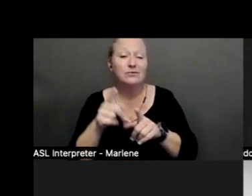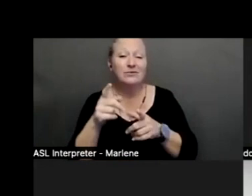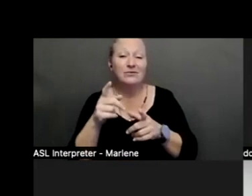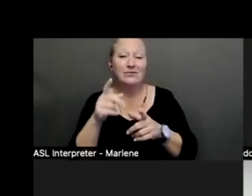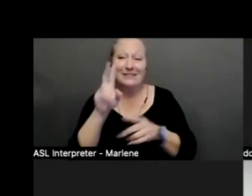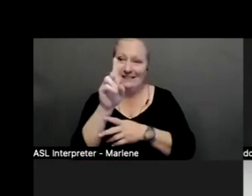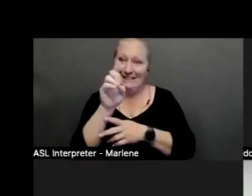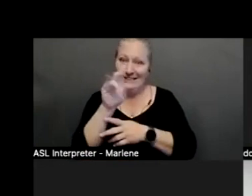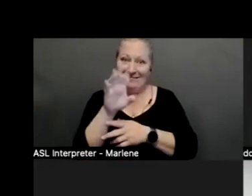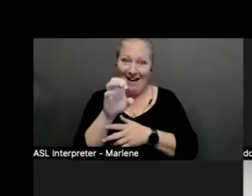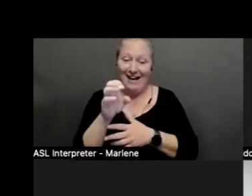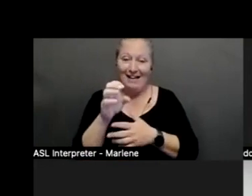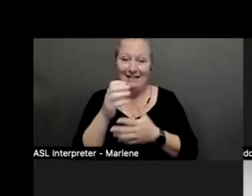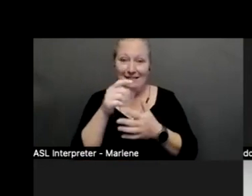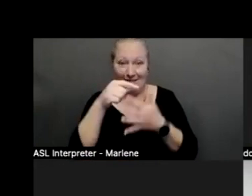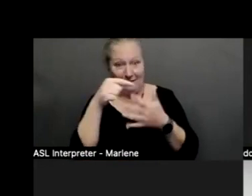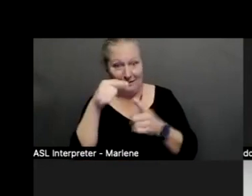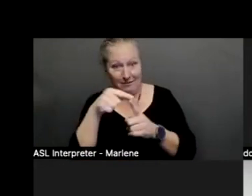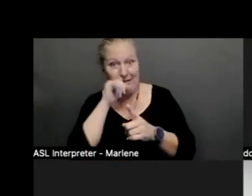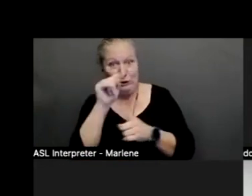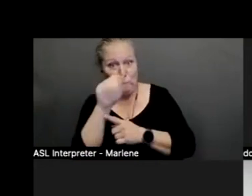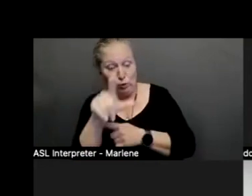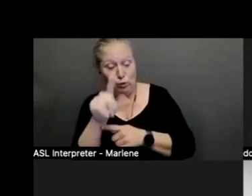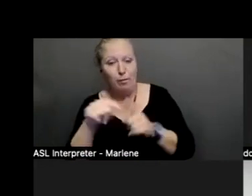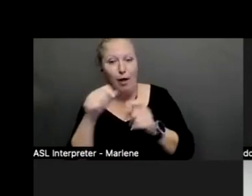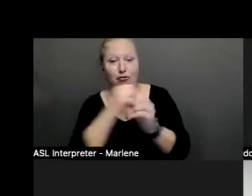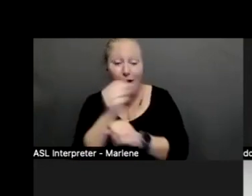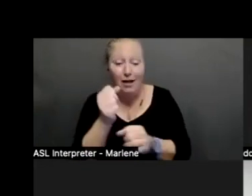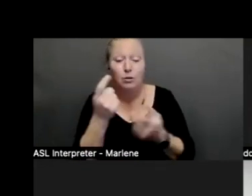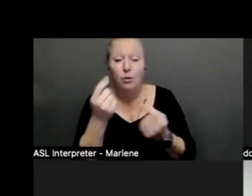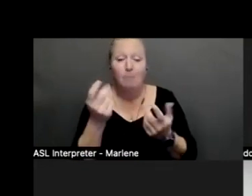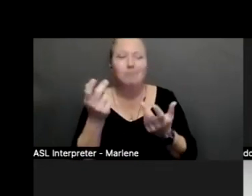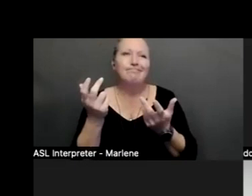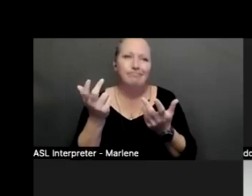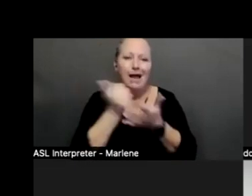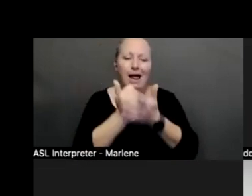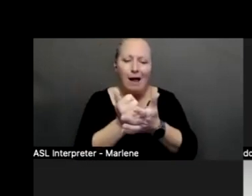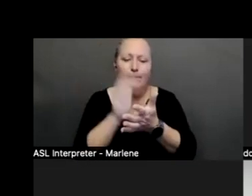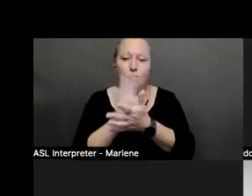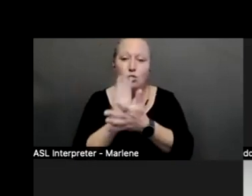the device is the tool but the strategy is really to help the schools connect with parents, right.